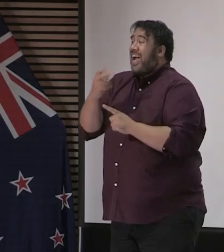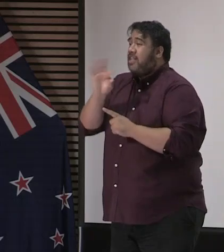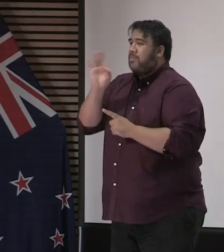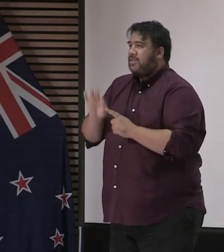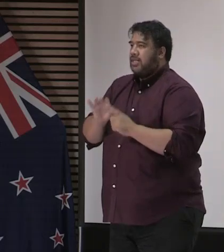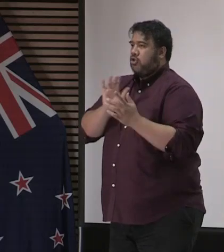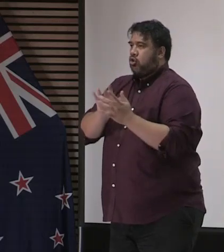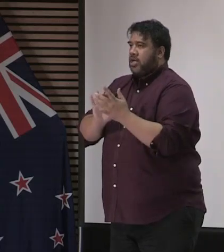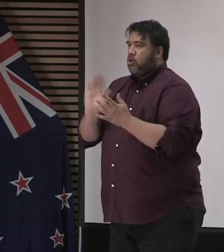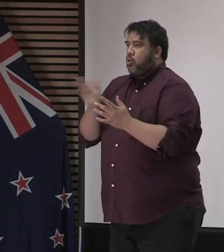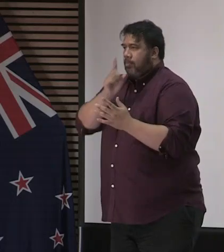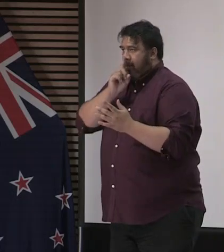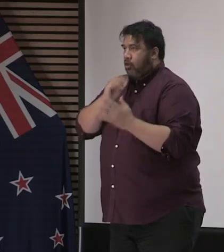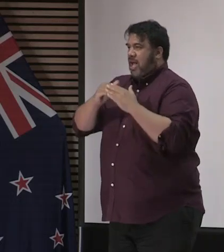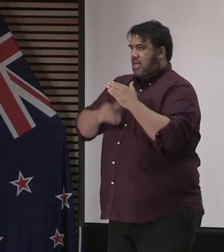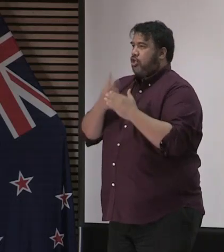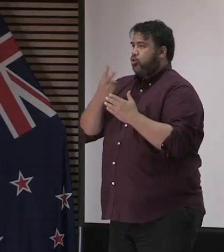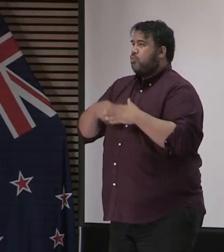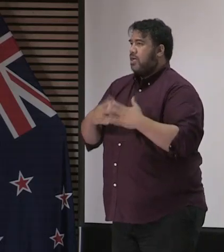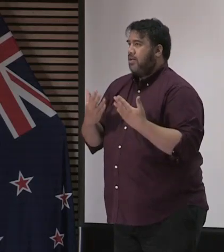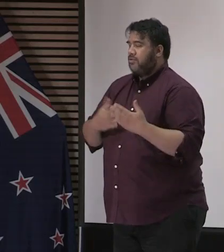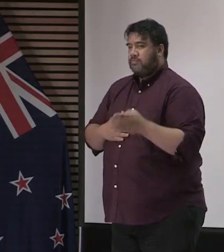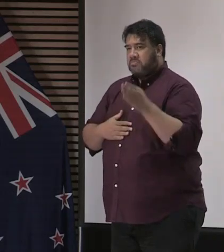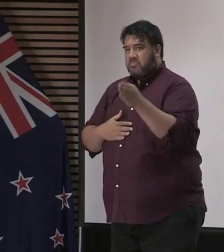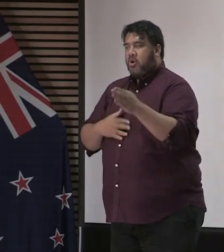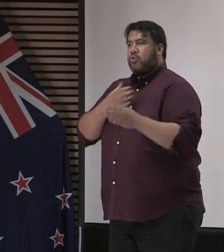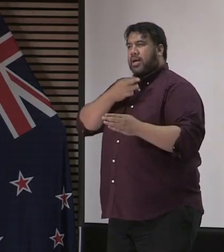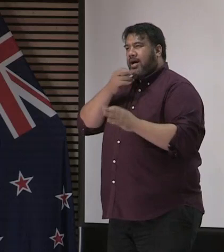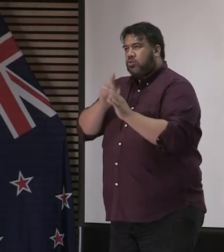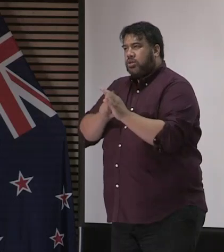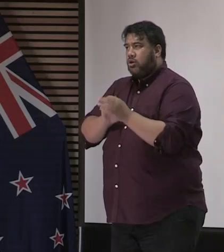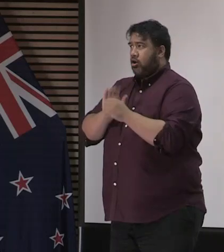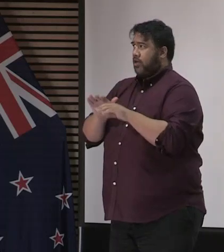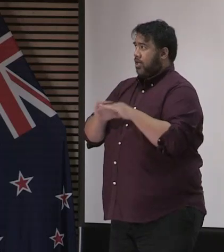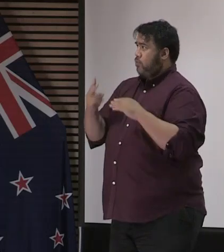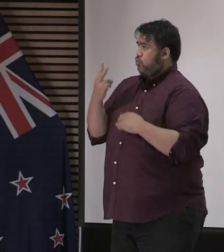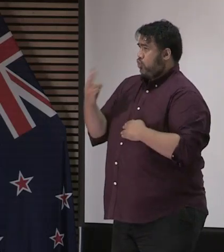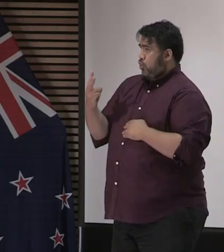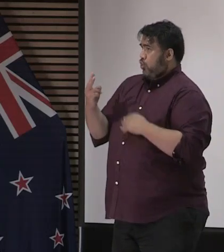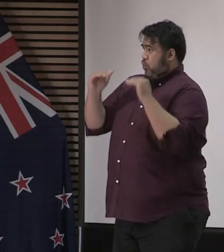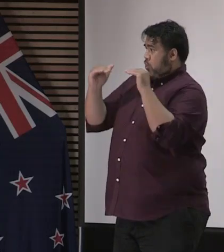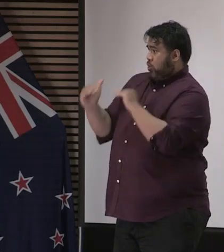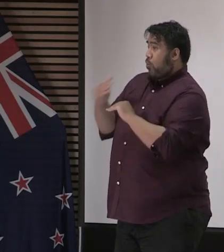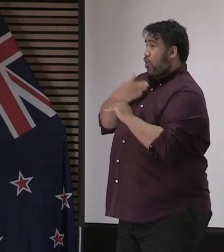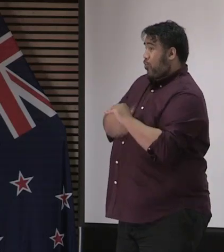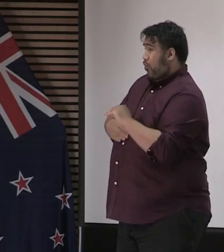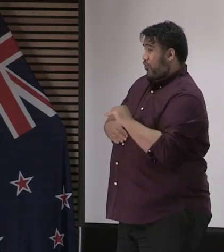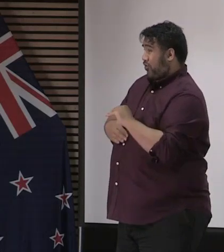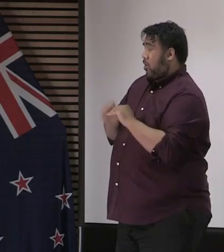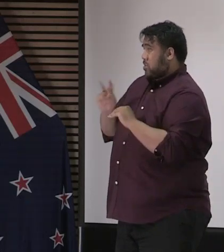cases, to maintain that achieving 80% within the two days. Now that we've switched our